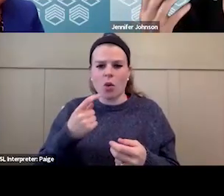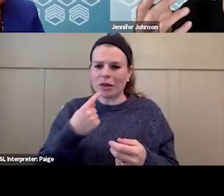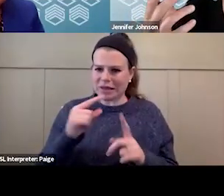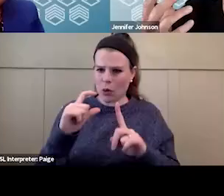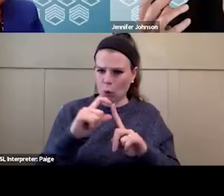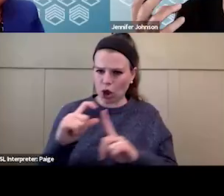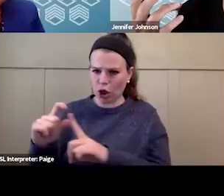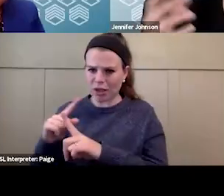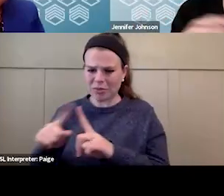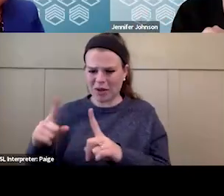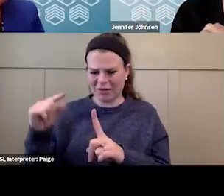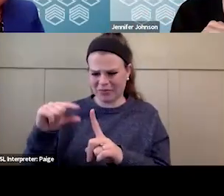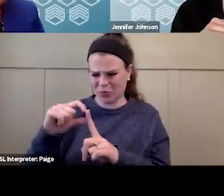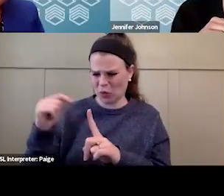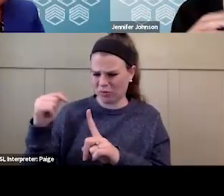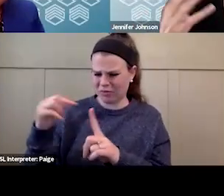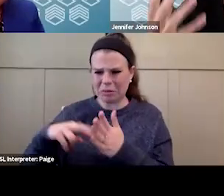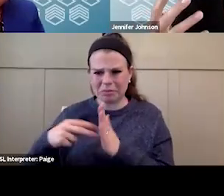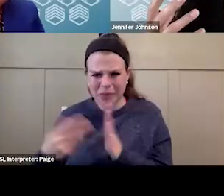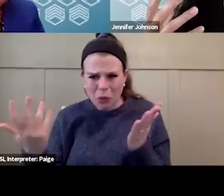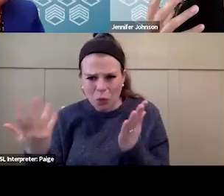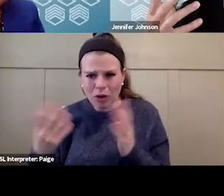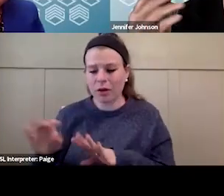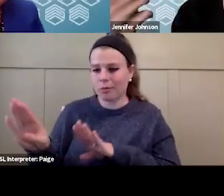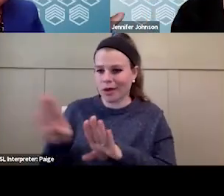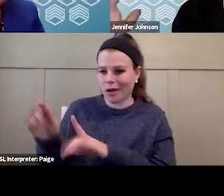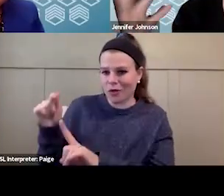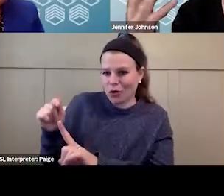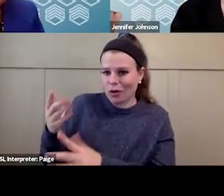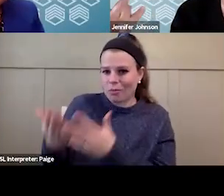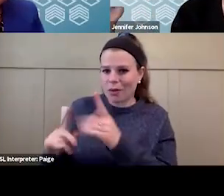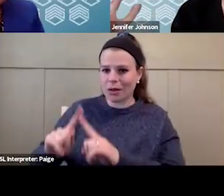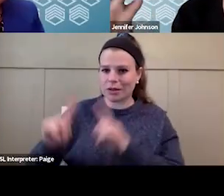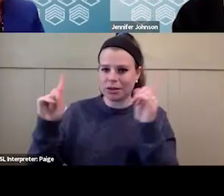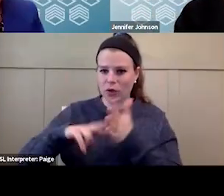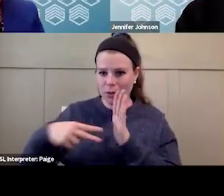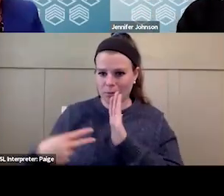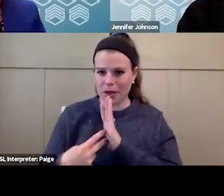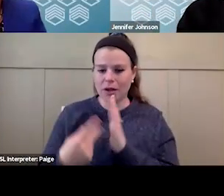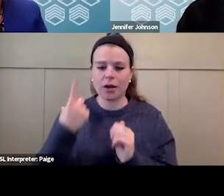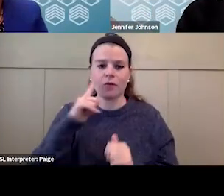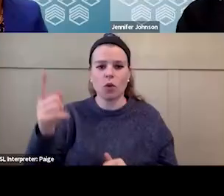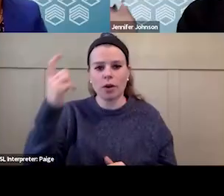what do those behaviors mean? The behaviors might have a different meaning in the mental health context. Okay?